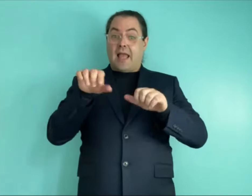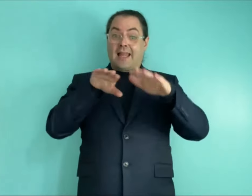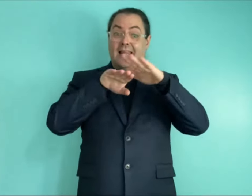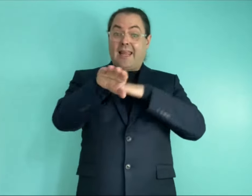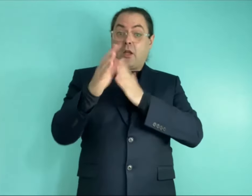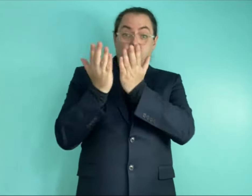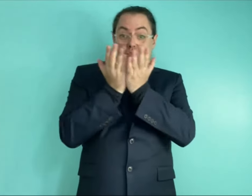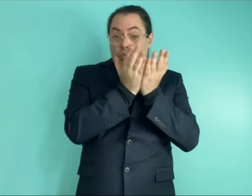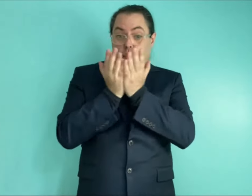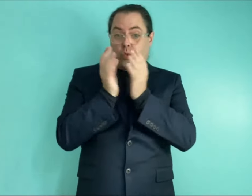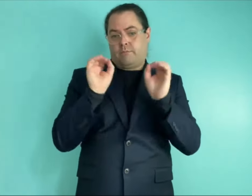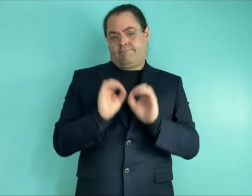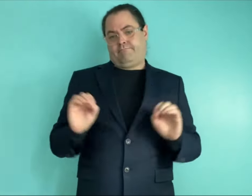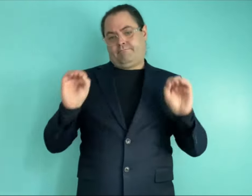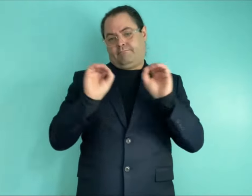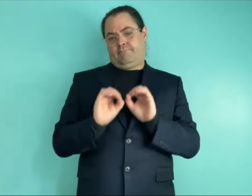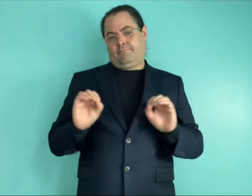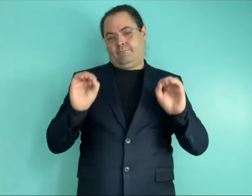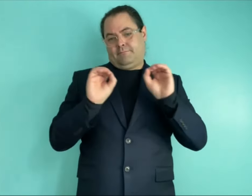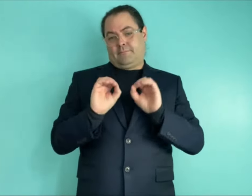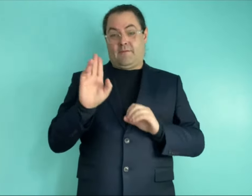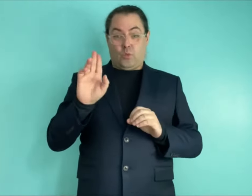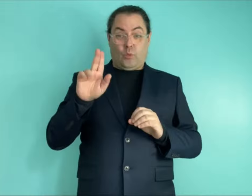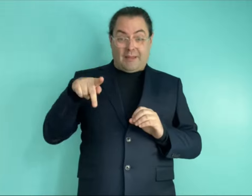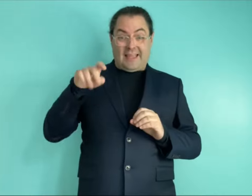and without the right education the right skills and the right training.